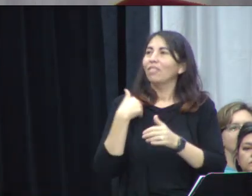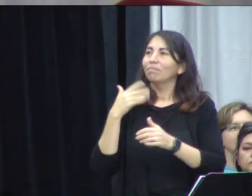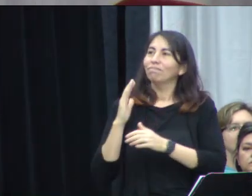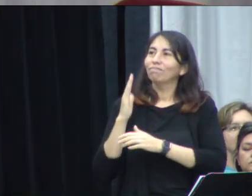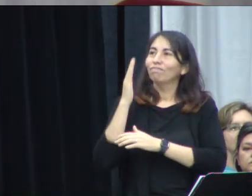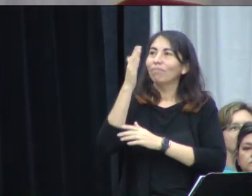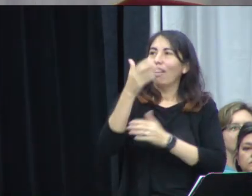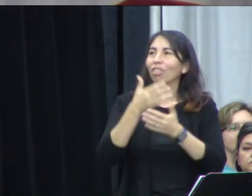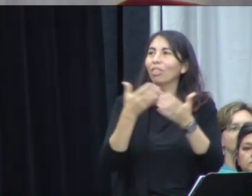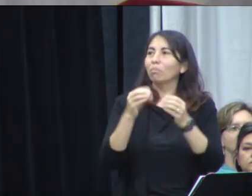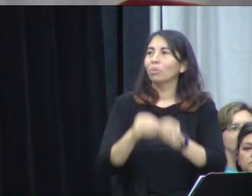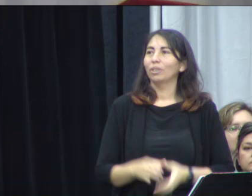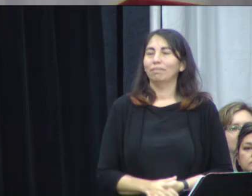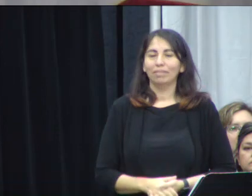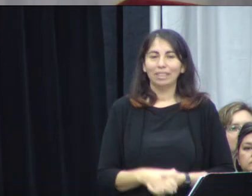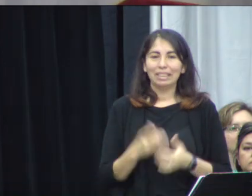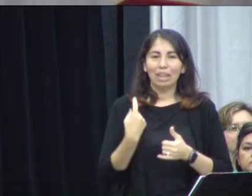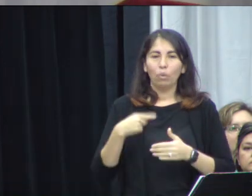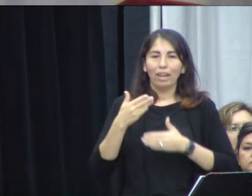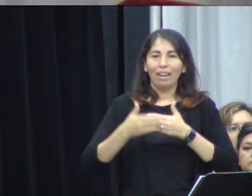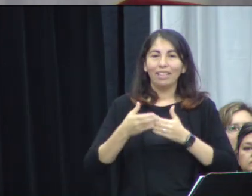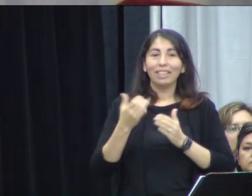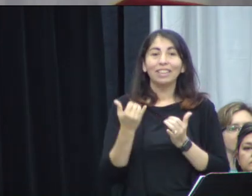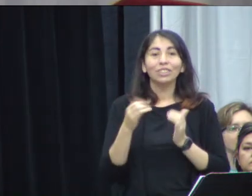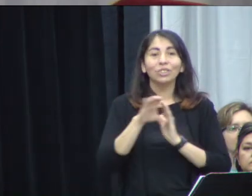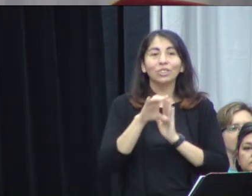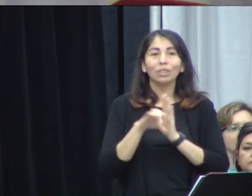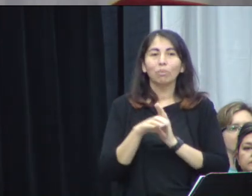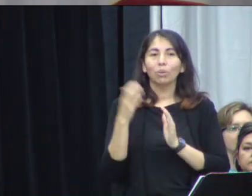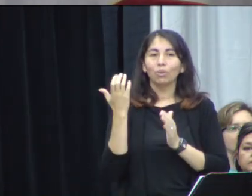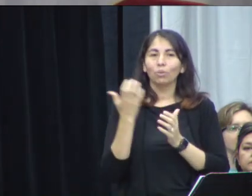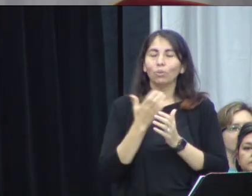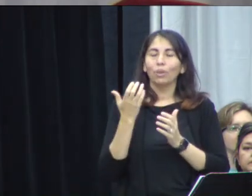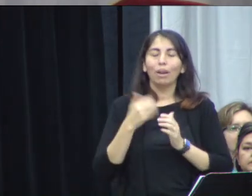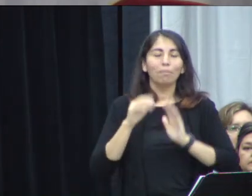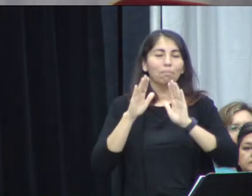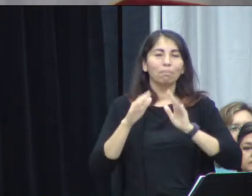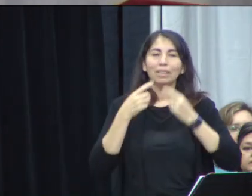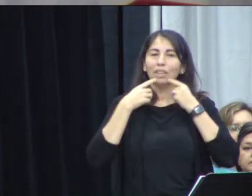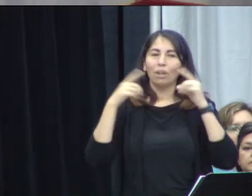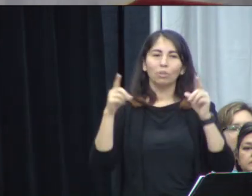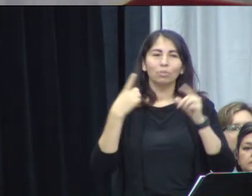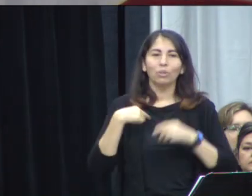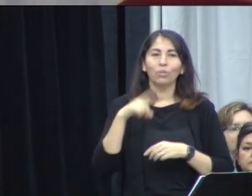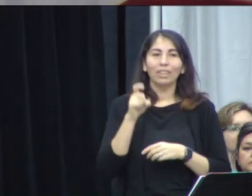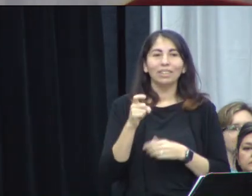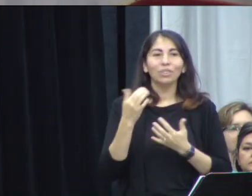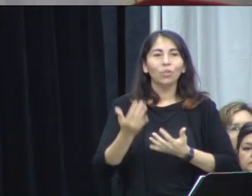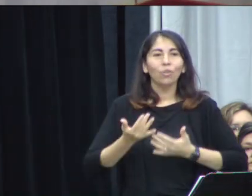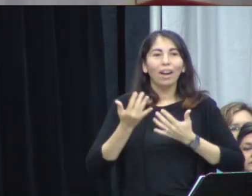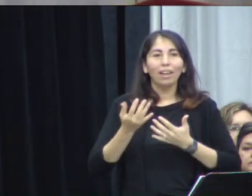Today we end this chapter with such amazing accomplishments. We will have to wait and see where tomorrow will take us,